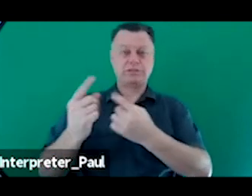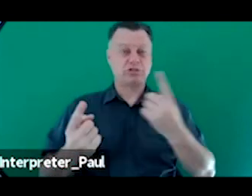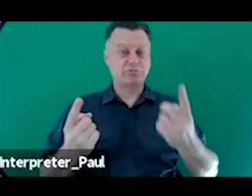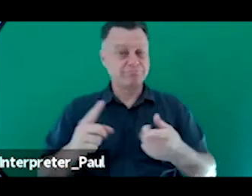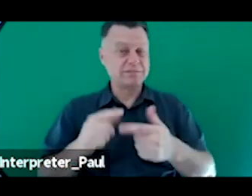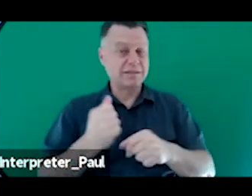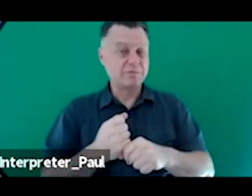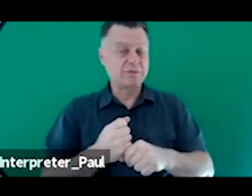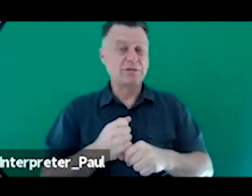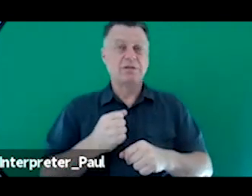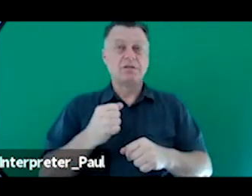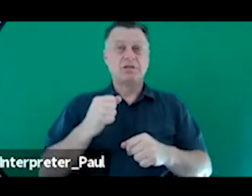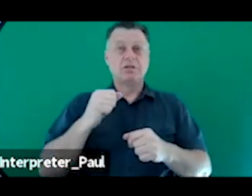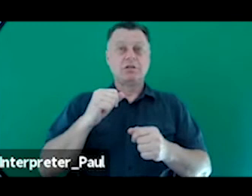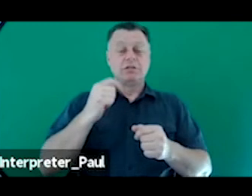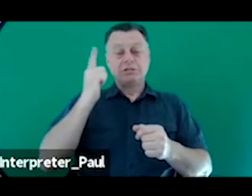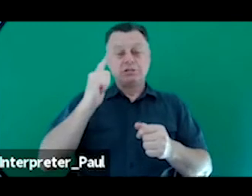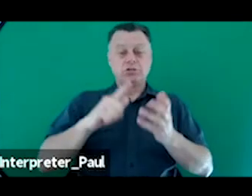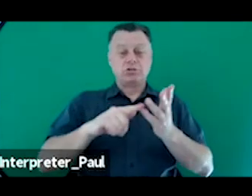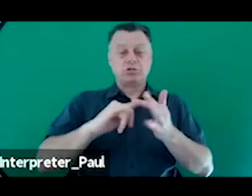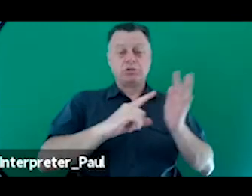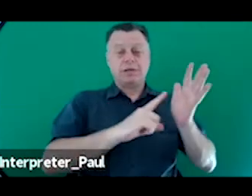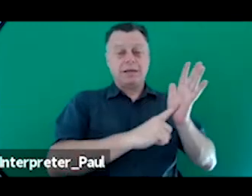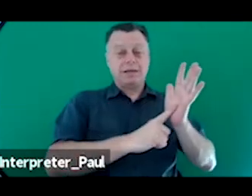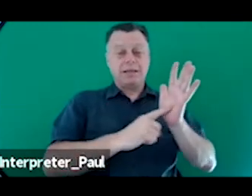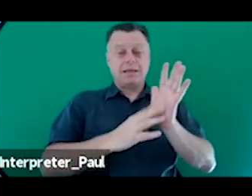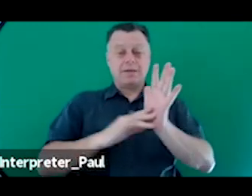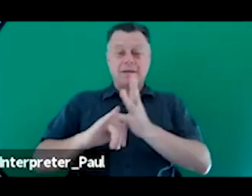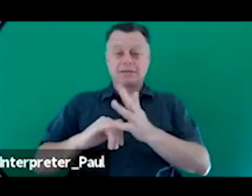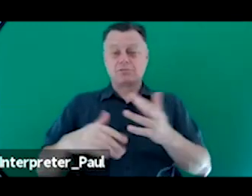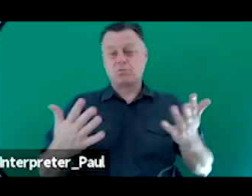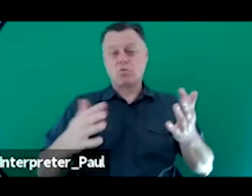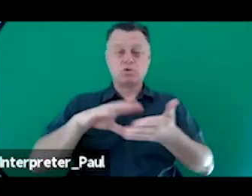learning management system or they've got a blog for all of their students or using